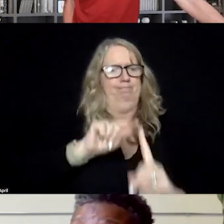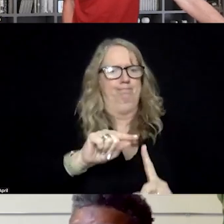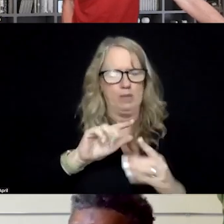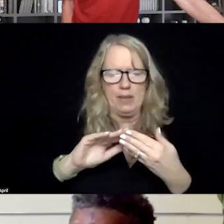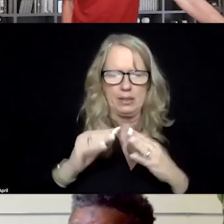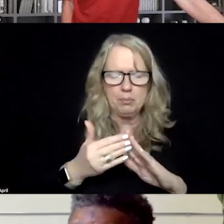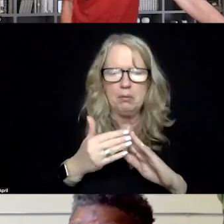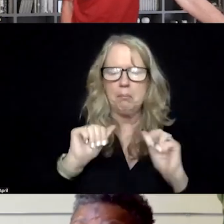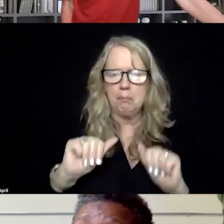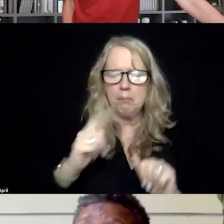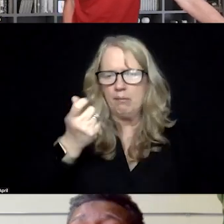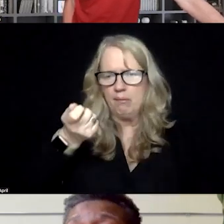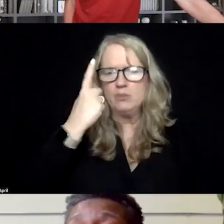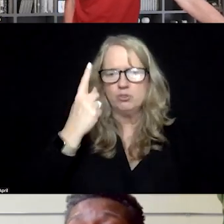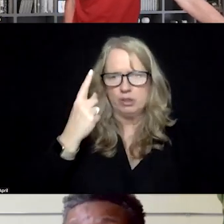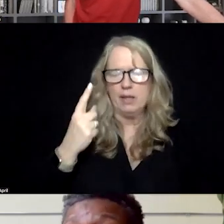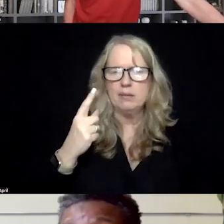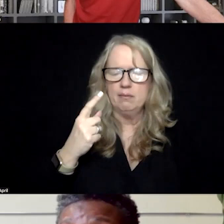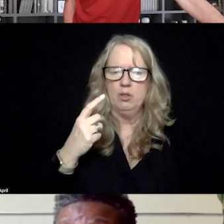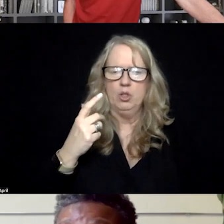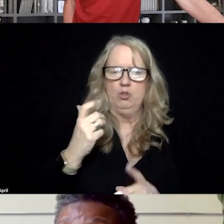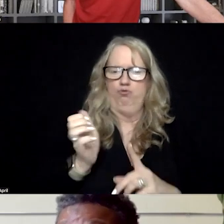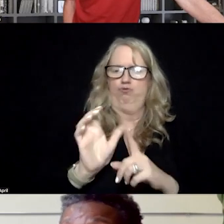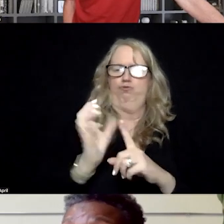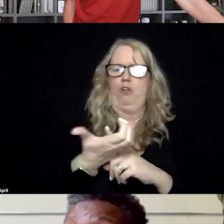UNDERSTANDING THE CULTURAL CONTEXT AND WHAT HAS HAPPENED